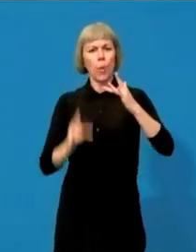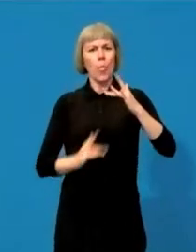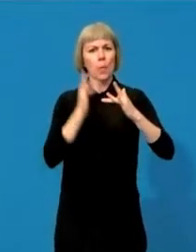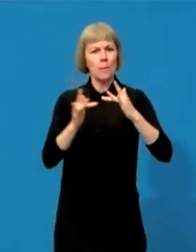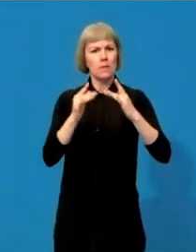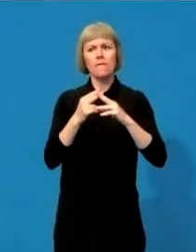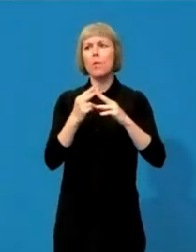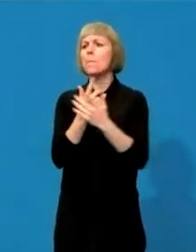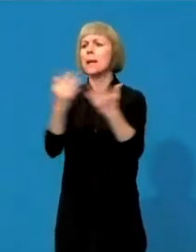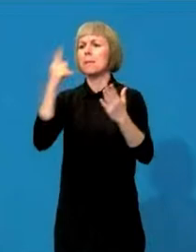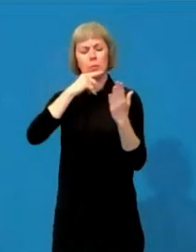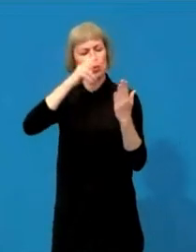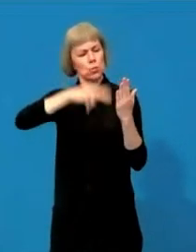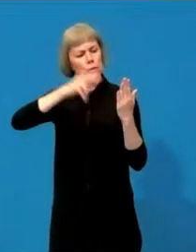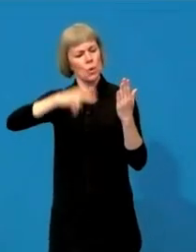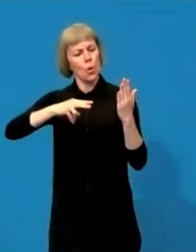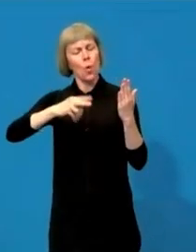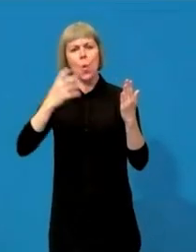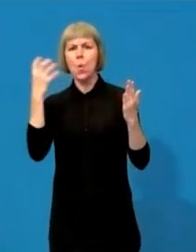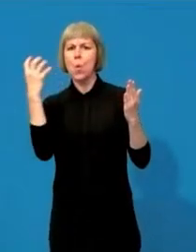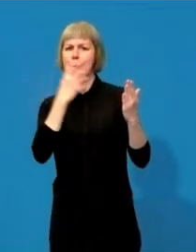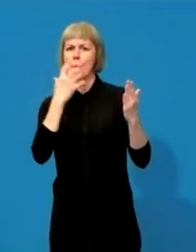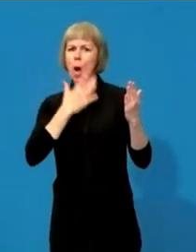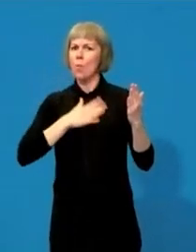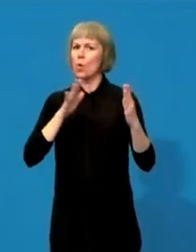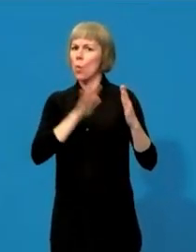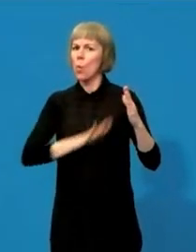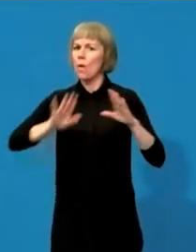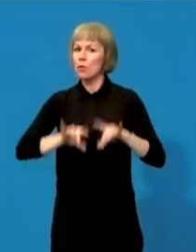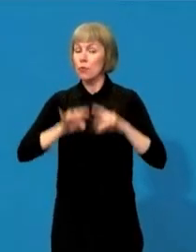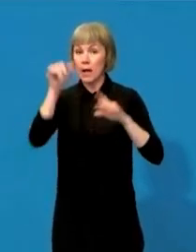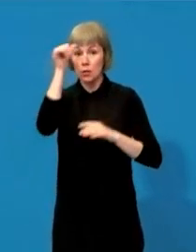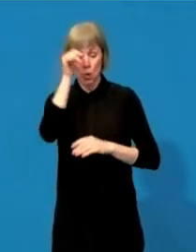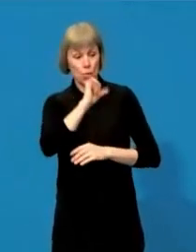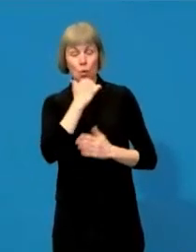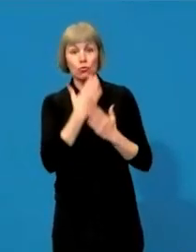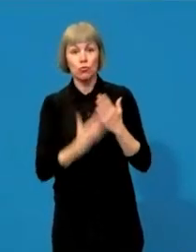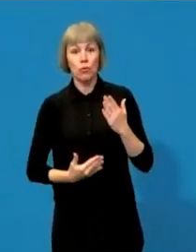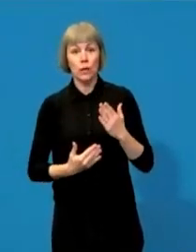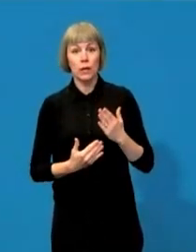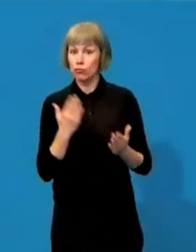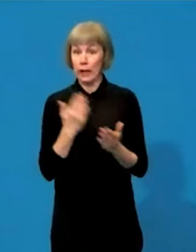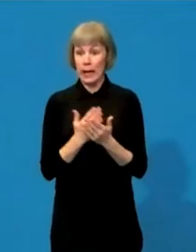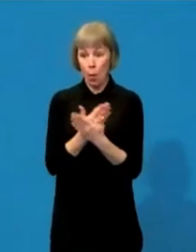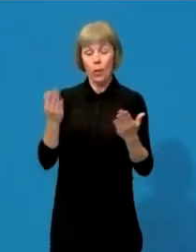You have provided some accounts of matters that all Australians should be aware of and